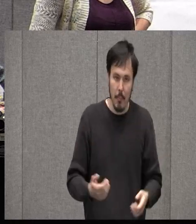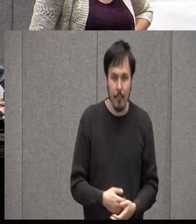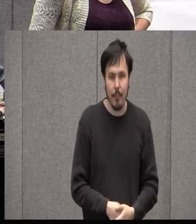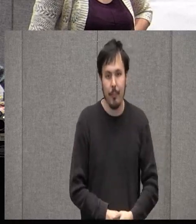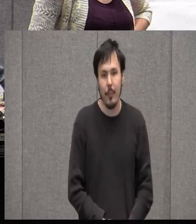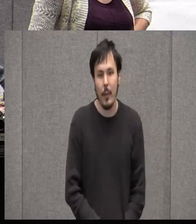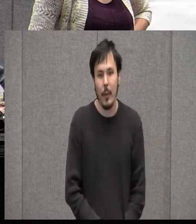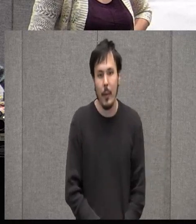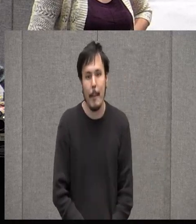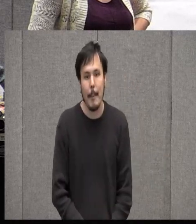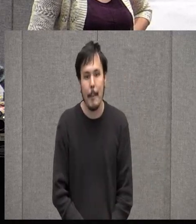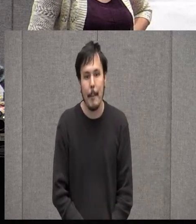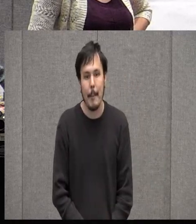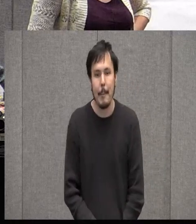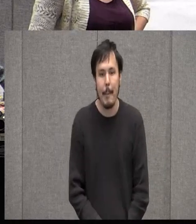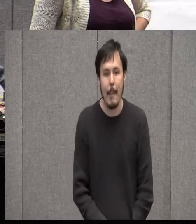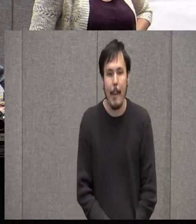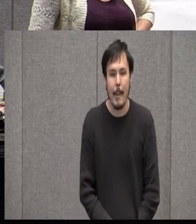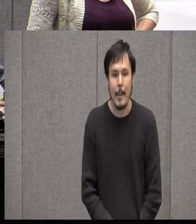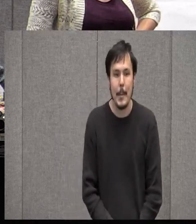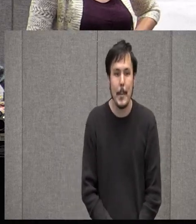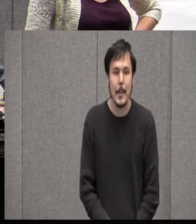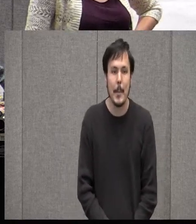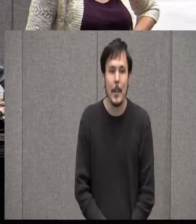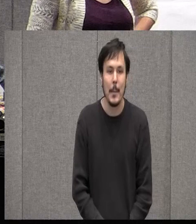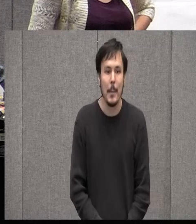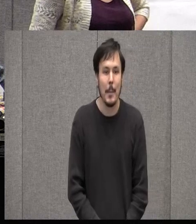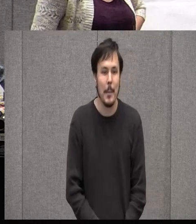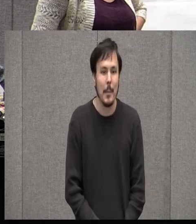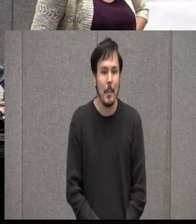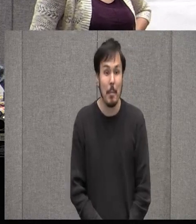Ooh, making messes. As artists do. That's right.